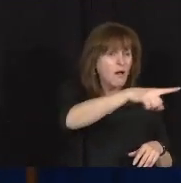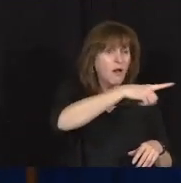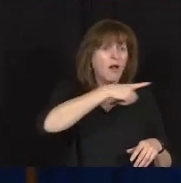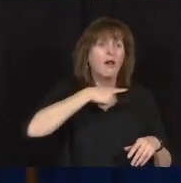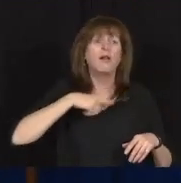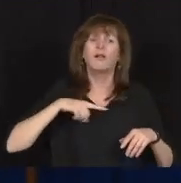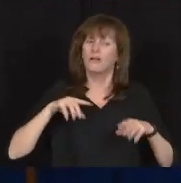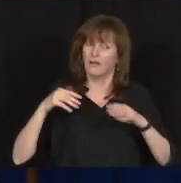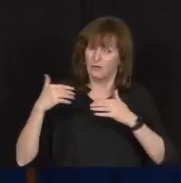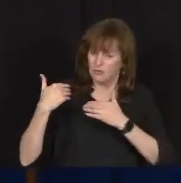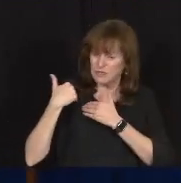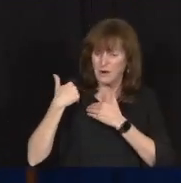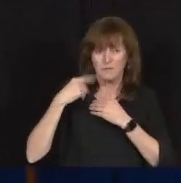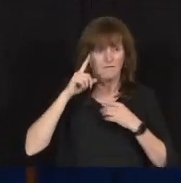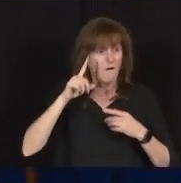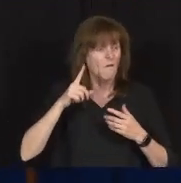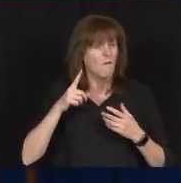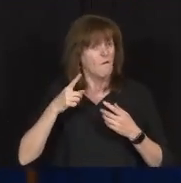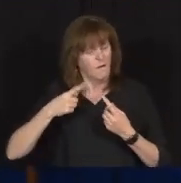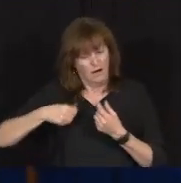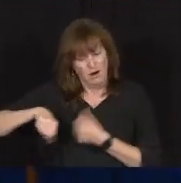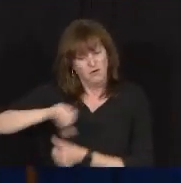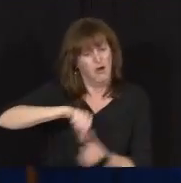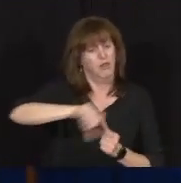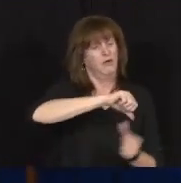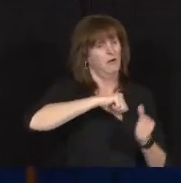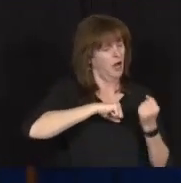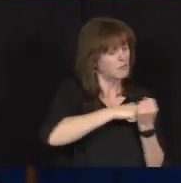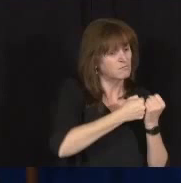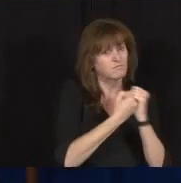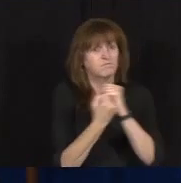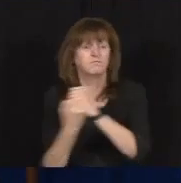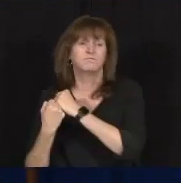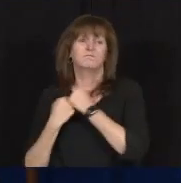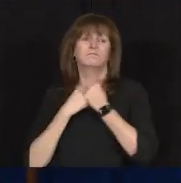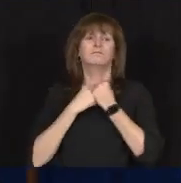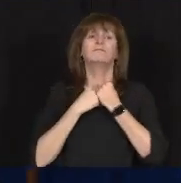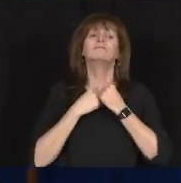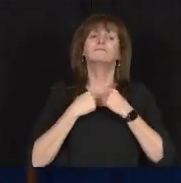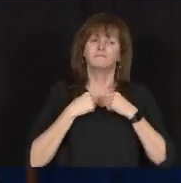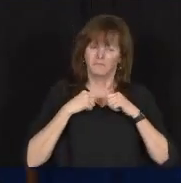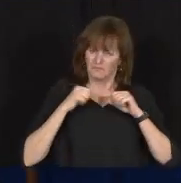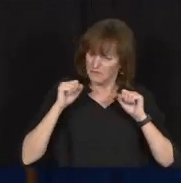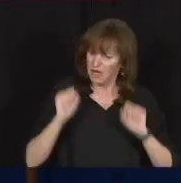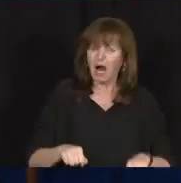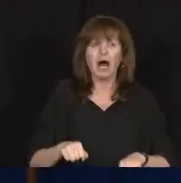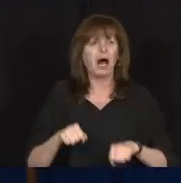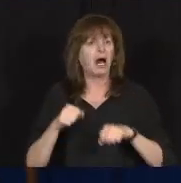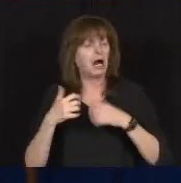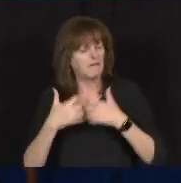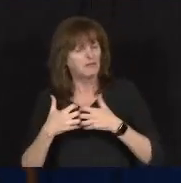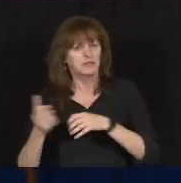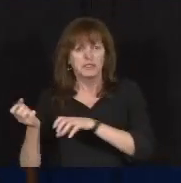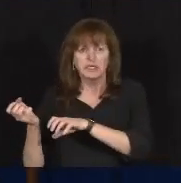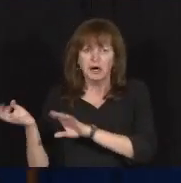might, we have the ability t o make anything here in Ontario. And Ontario, i s stepping up. W e have thousands